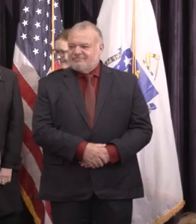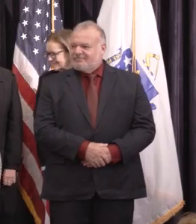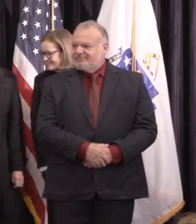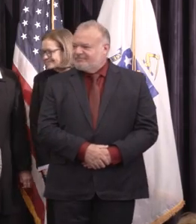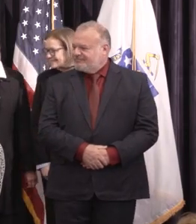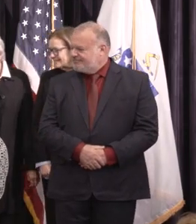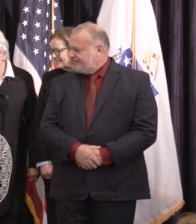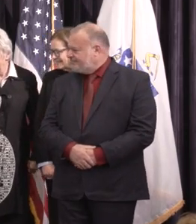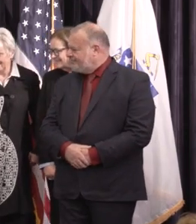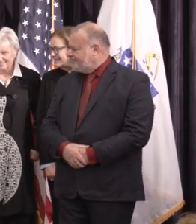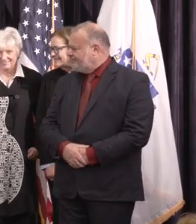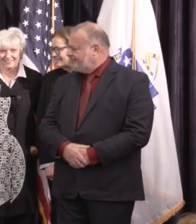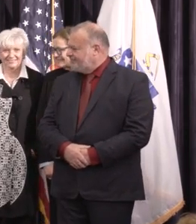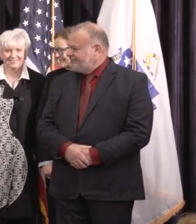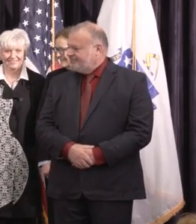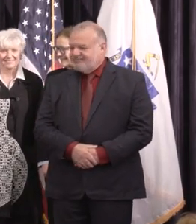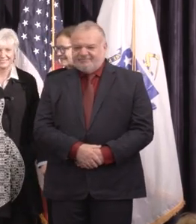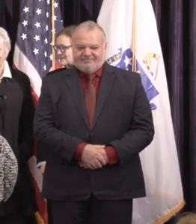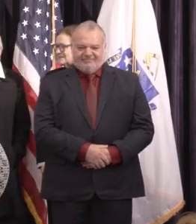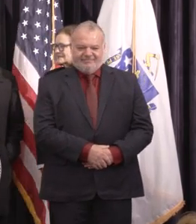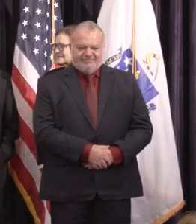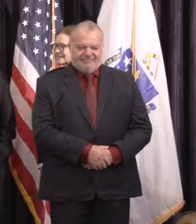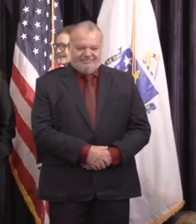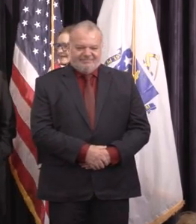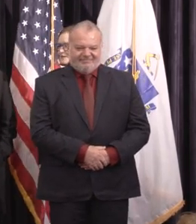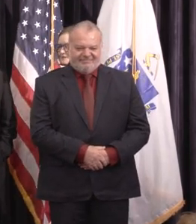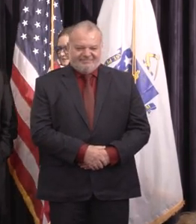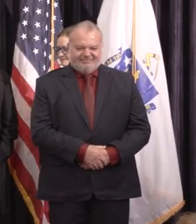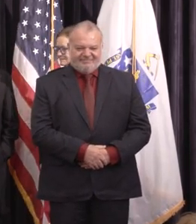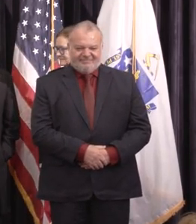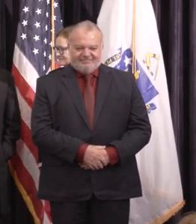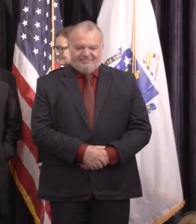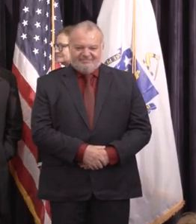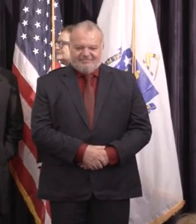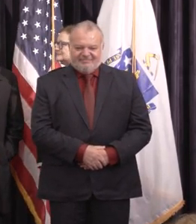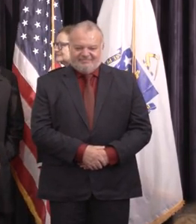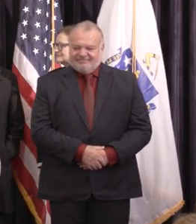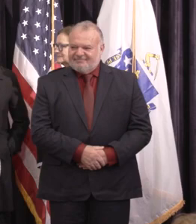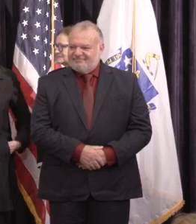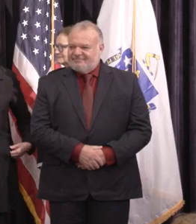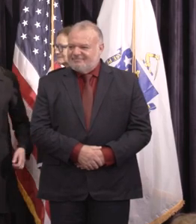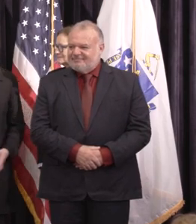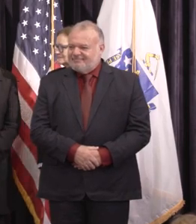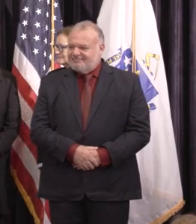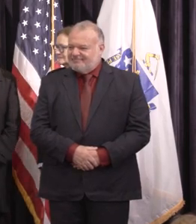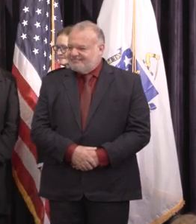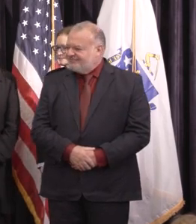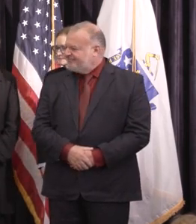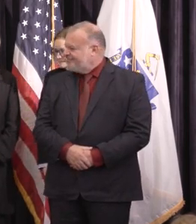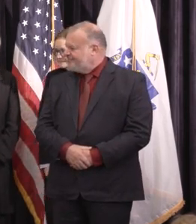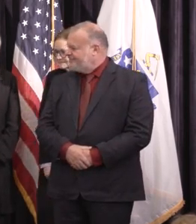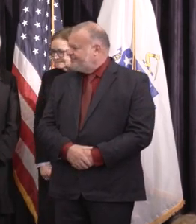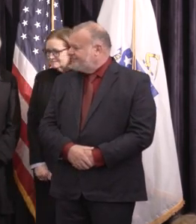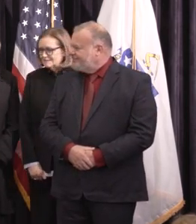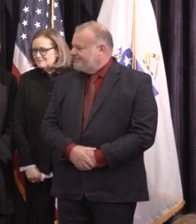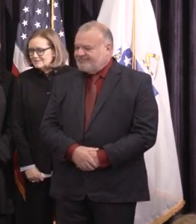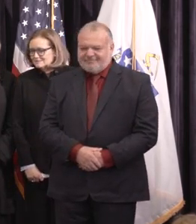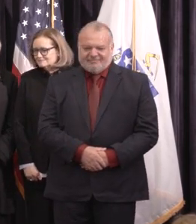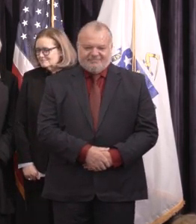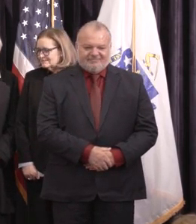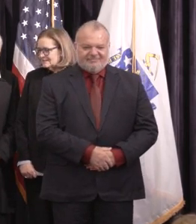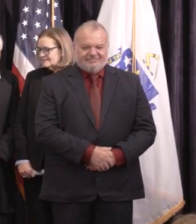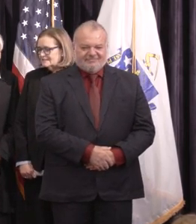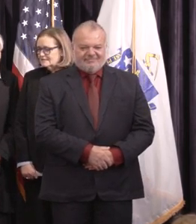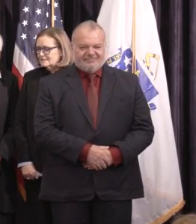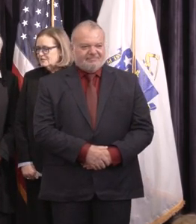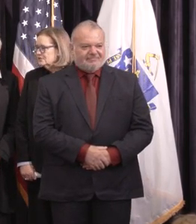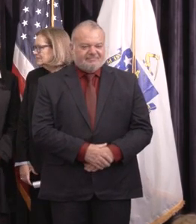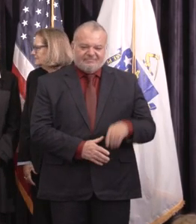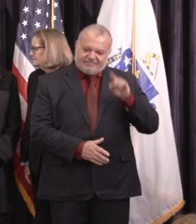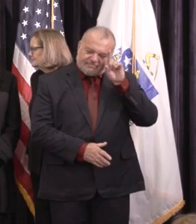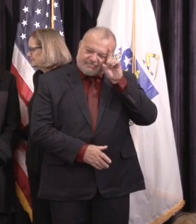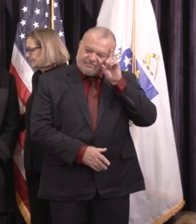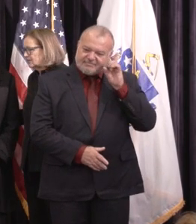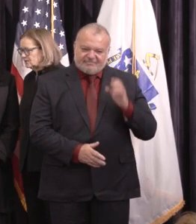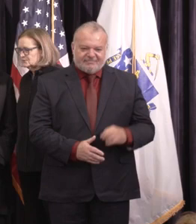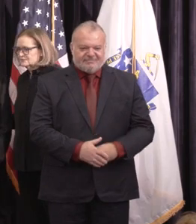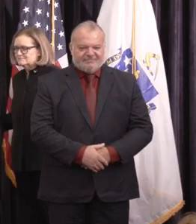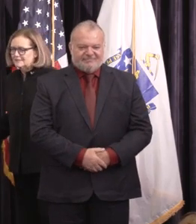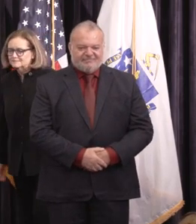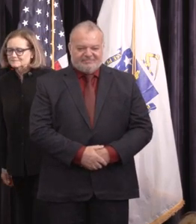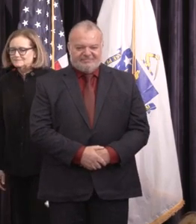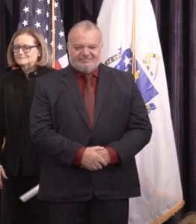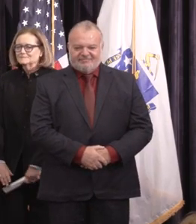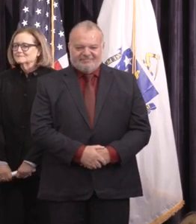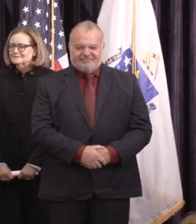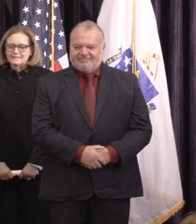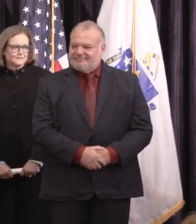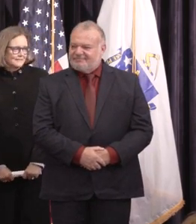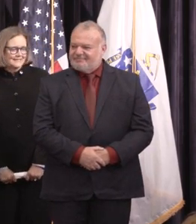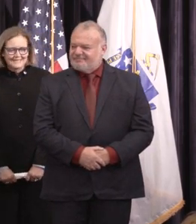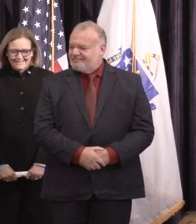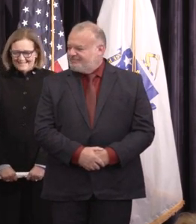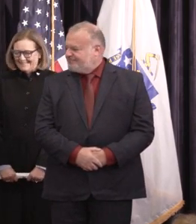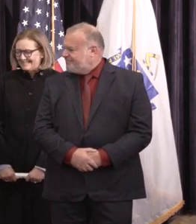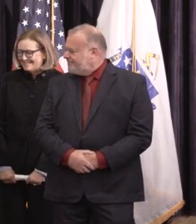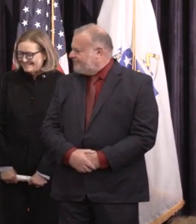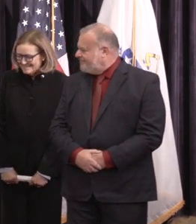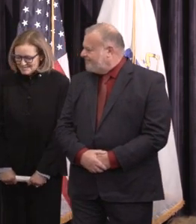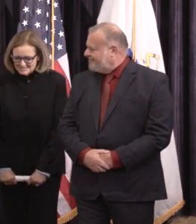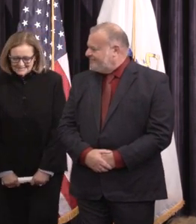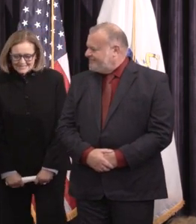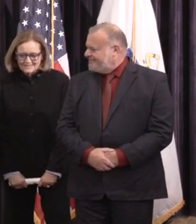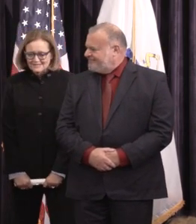Good morning. That's great. Colleen, come in a little close. Okay. Come in close. Right here,